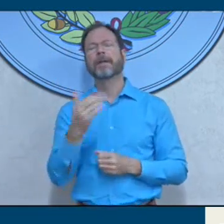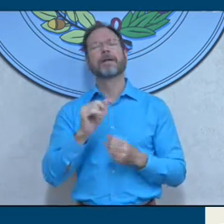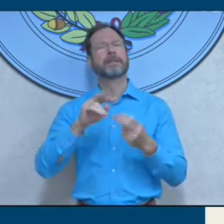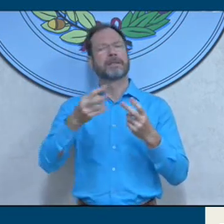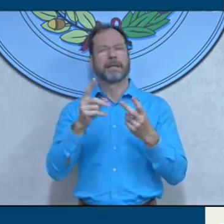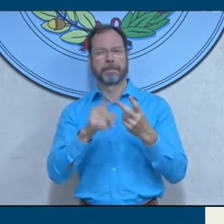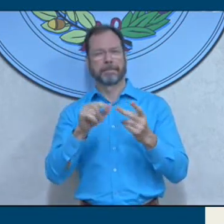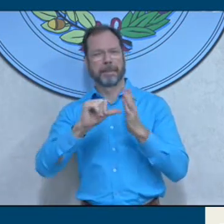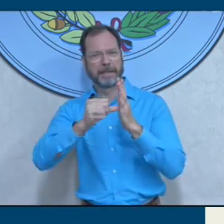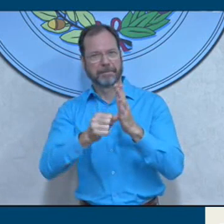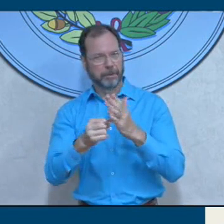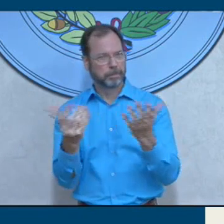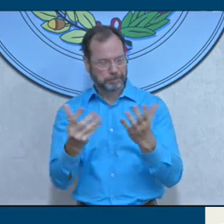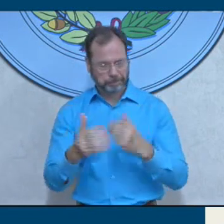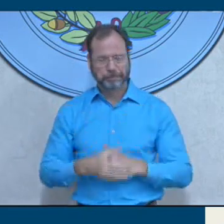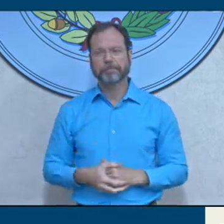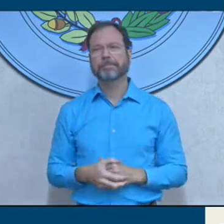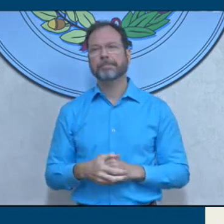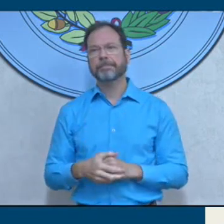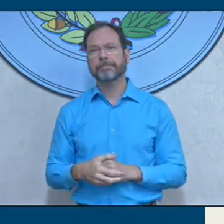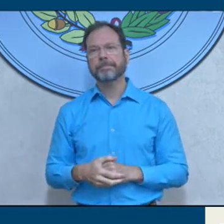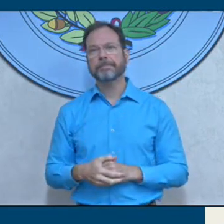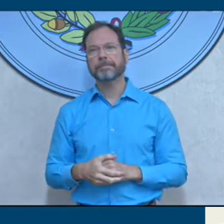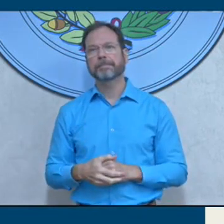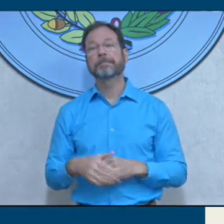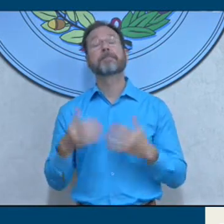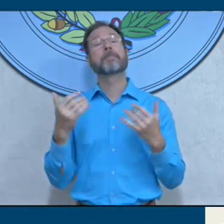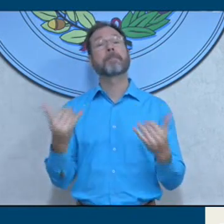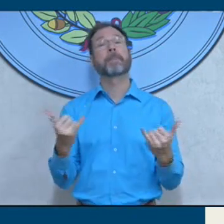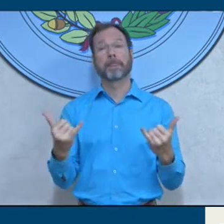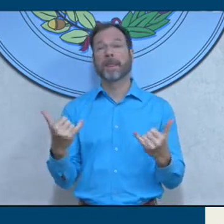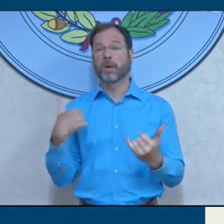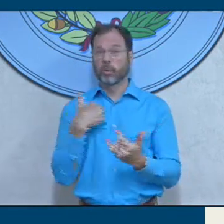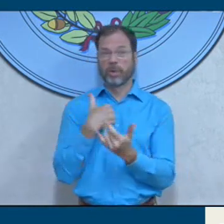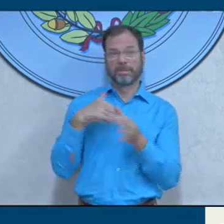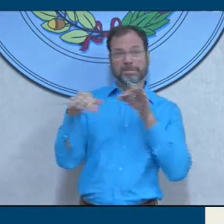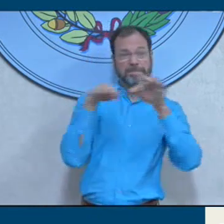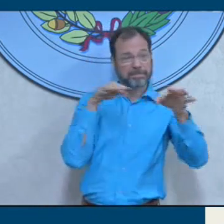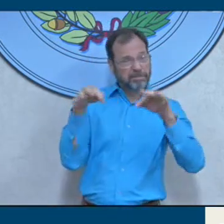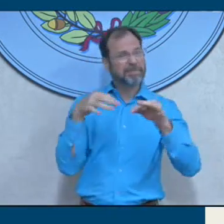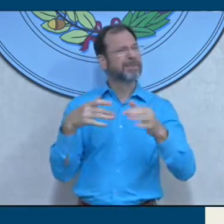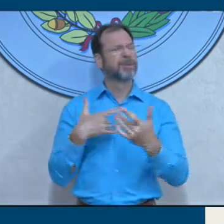ADDITIONAL BEDS THAT ACTUALLY BECAME AVAILABLE. THE SECOND THING THAT I WANT TO